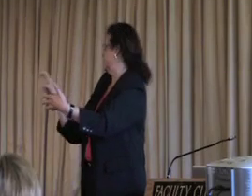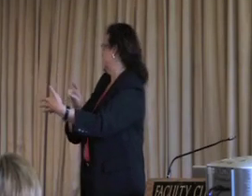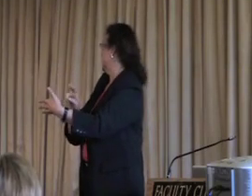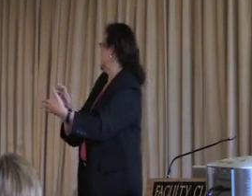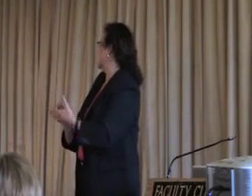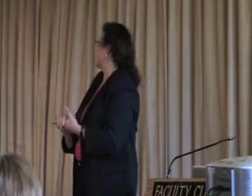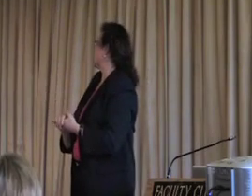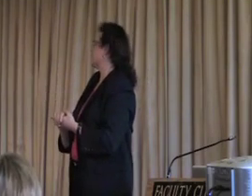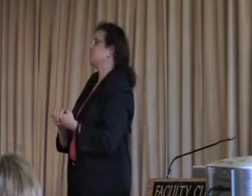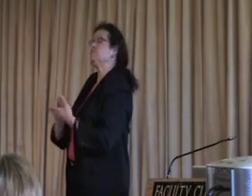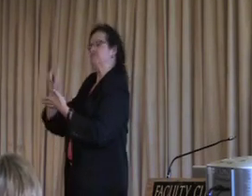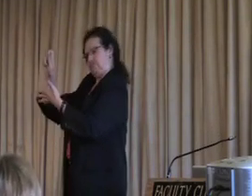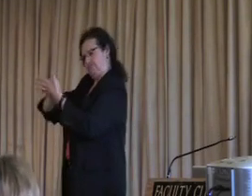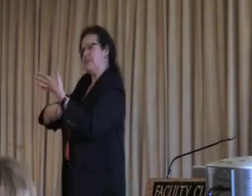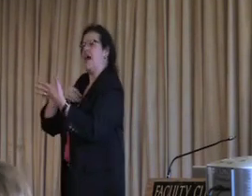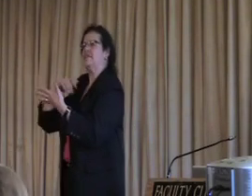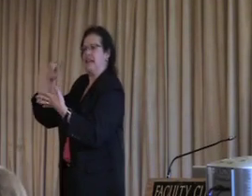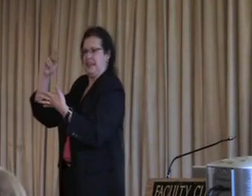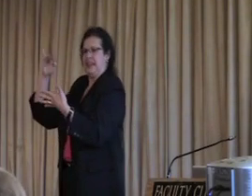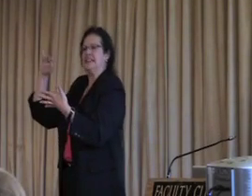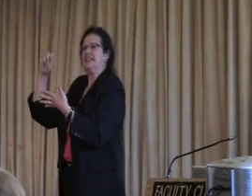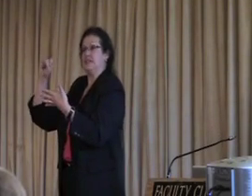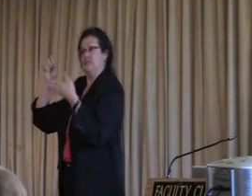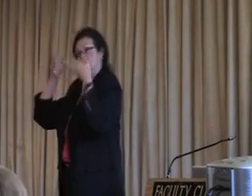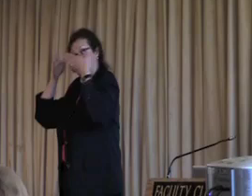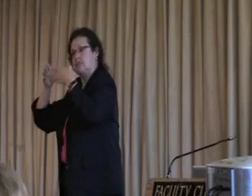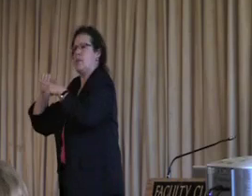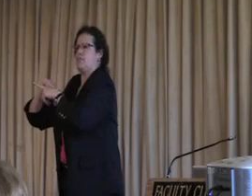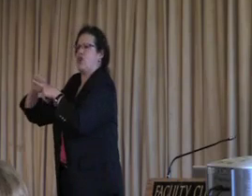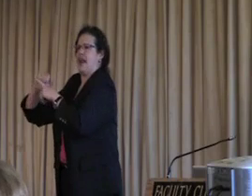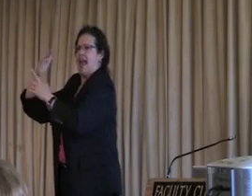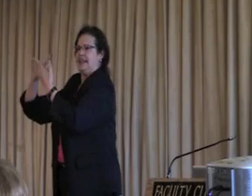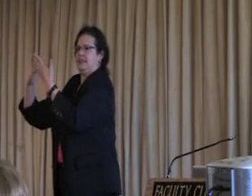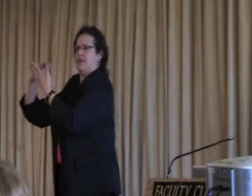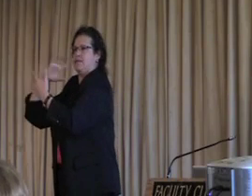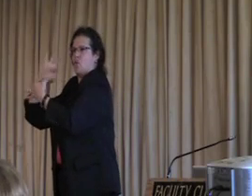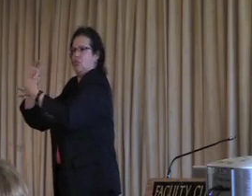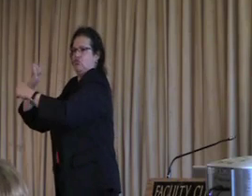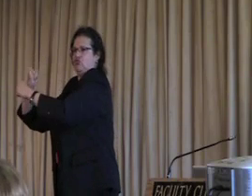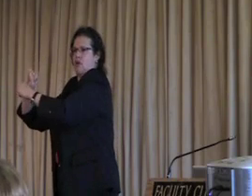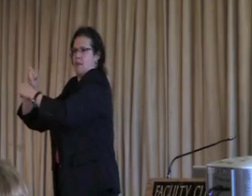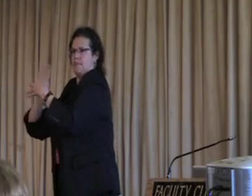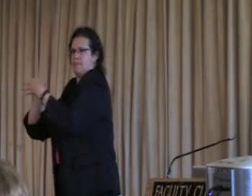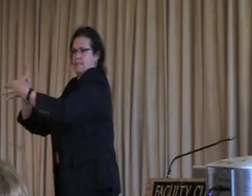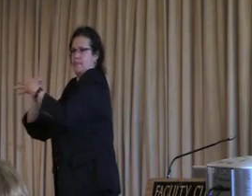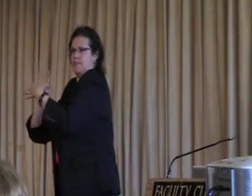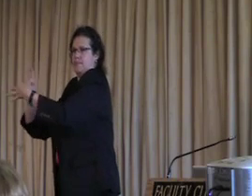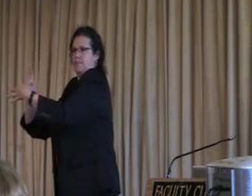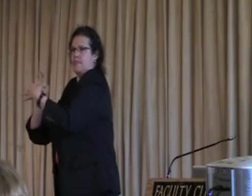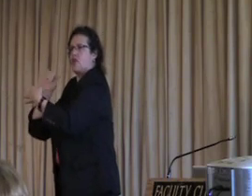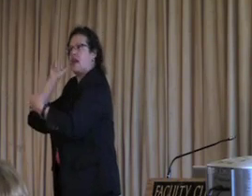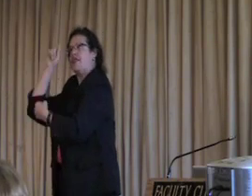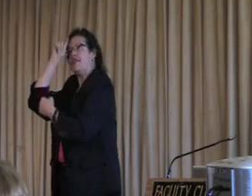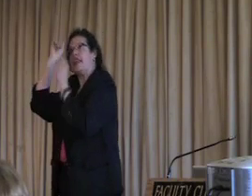a combination of study as well as a practical component. And then a conclusion, the thesis